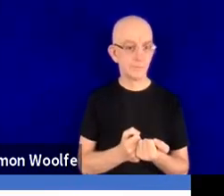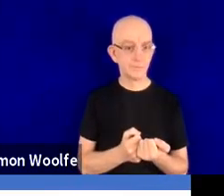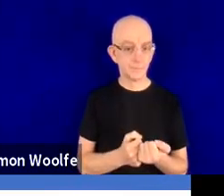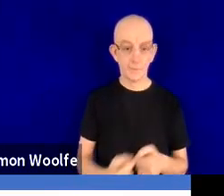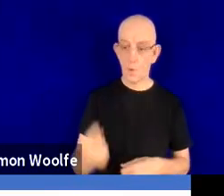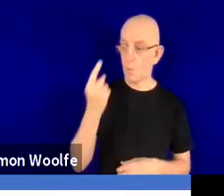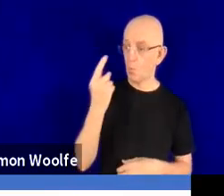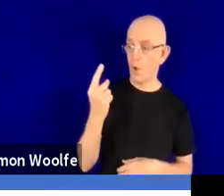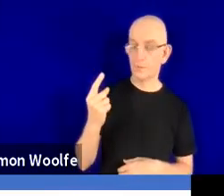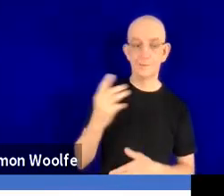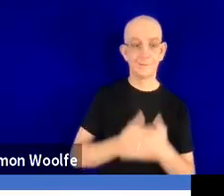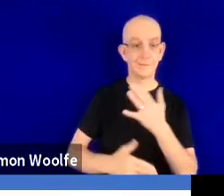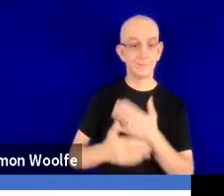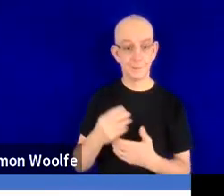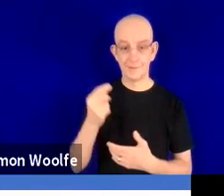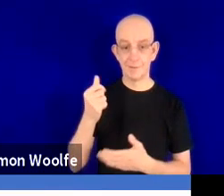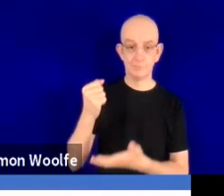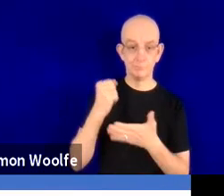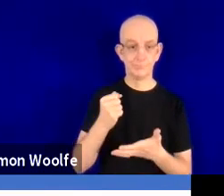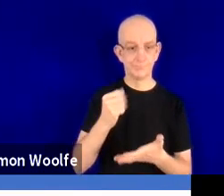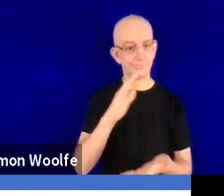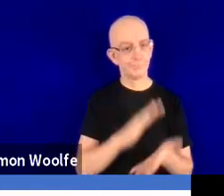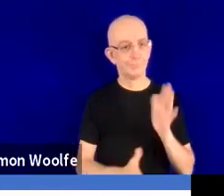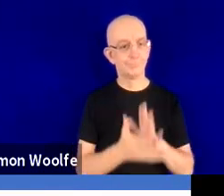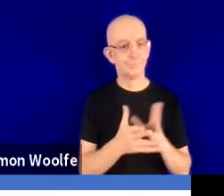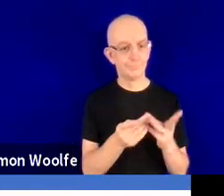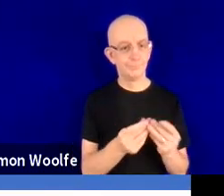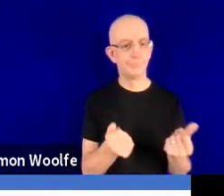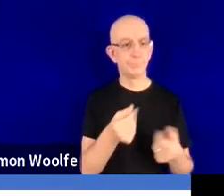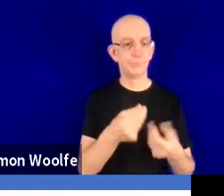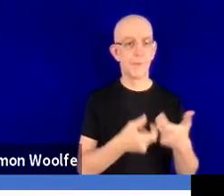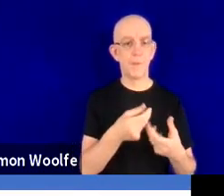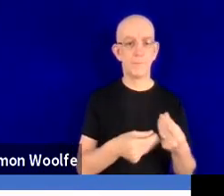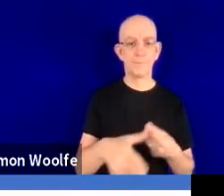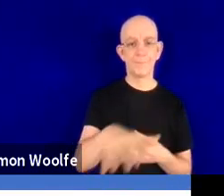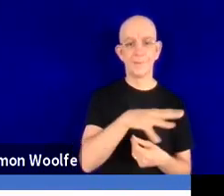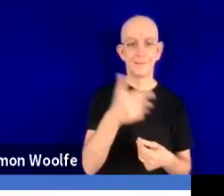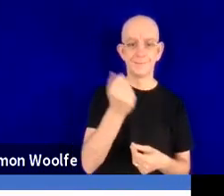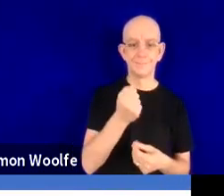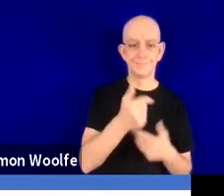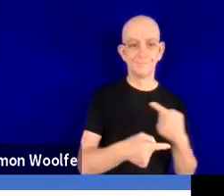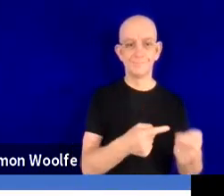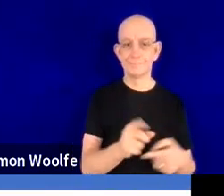It's impossible. You need a diversity of scheme because you have a diversity of person with disabilities